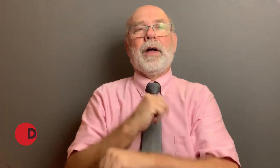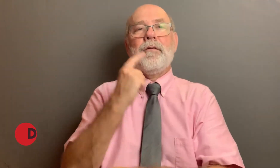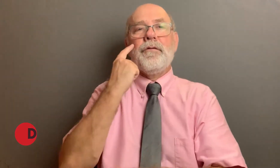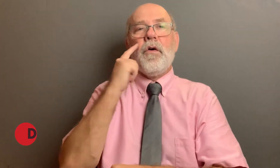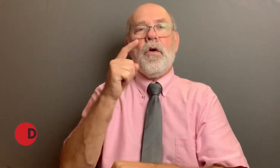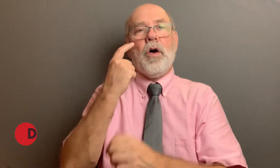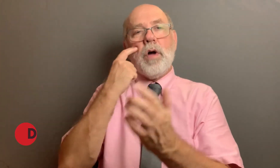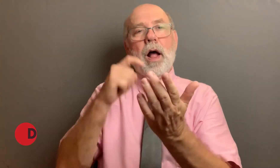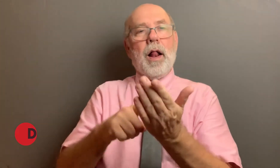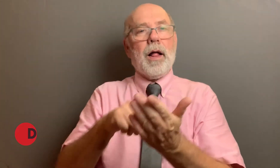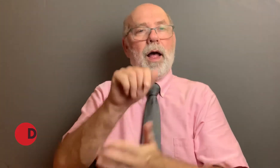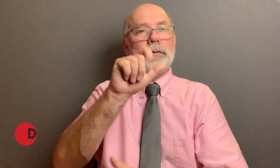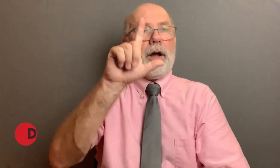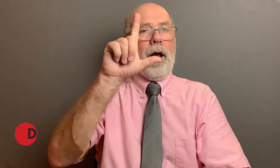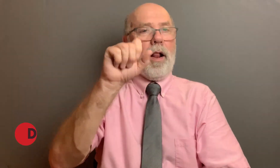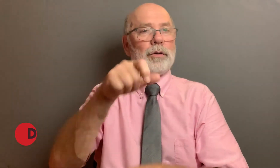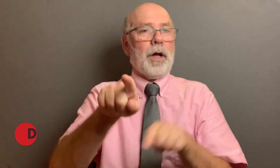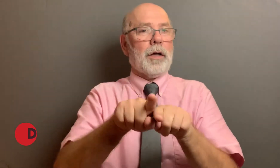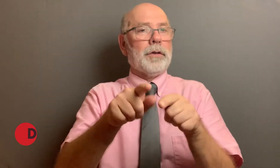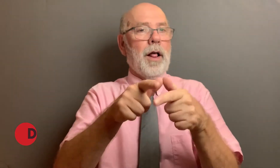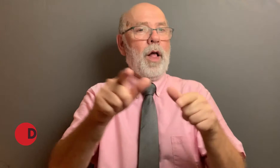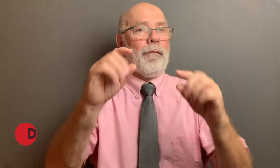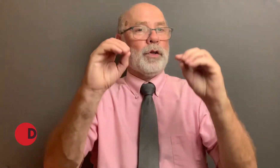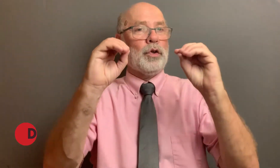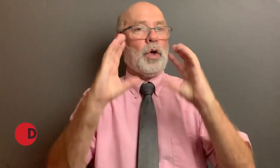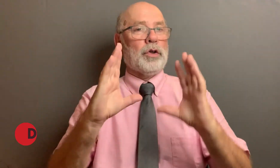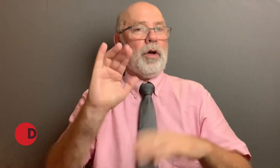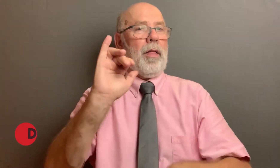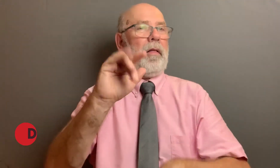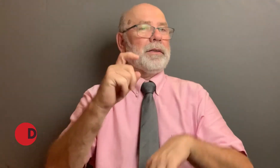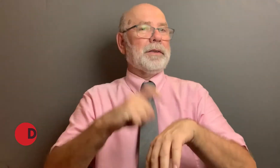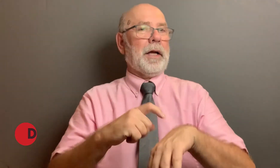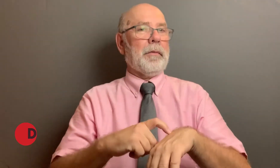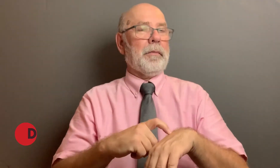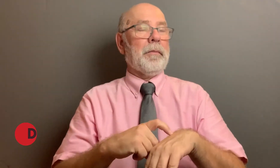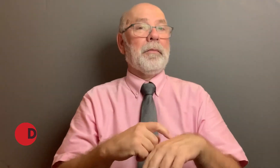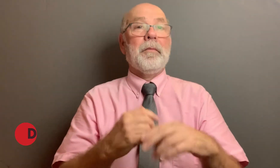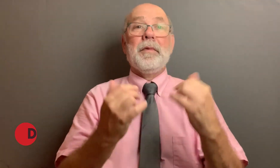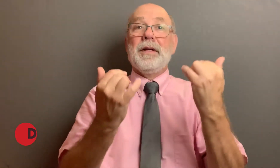recognition of ASL & LSQ as languages of instruction at that time.